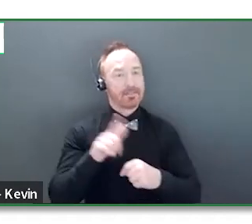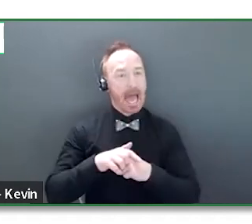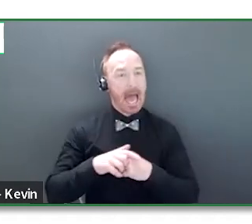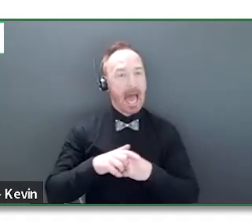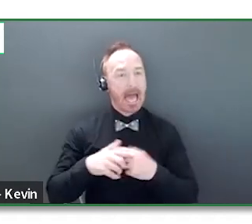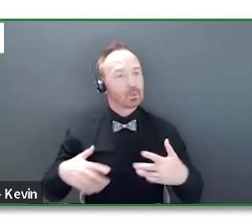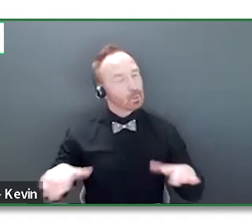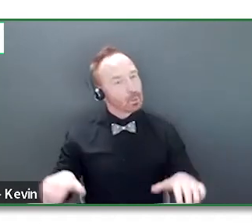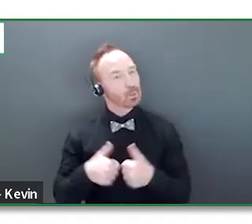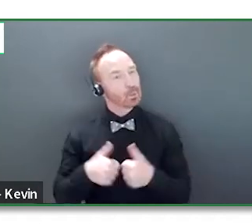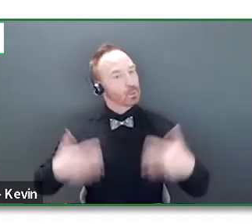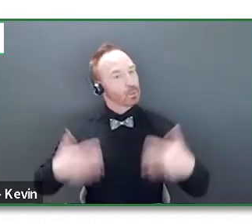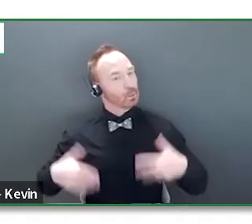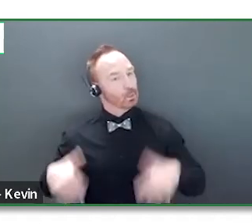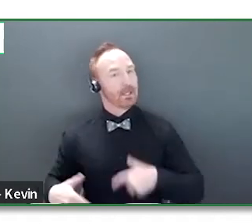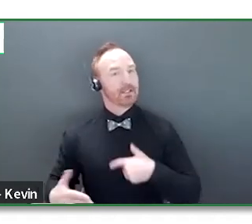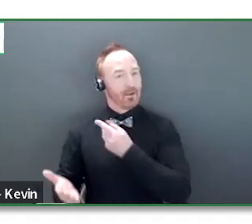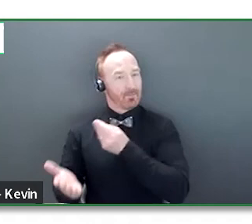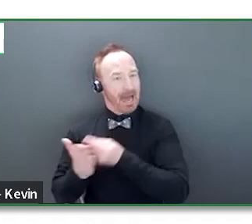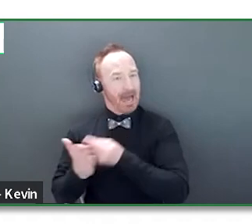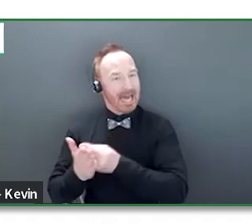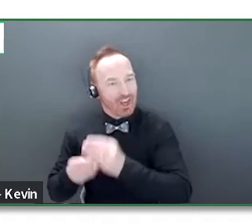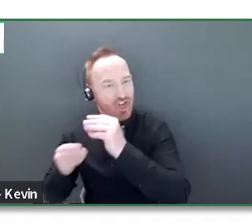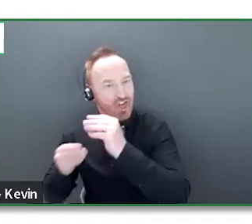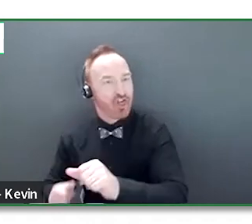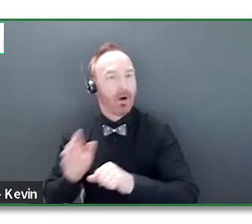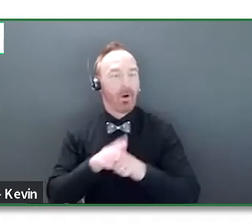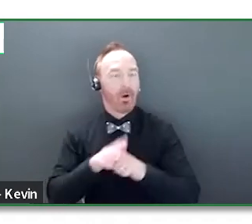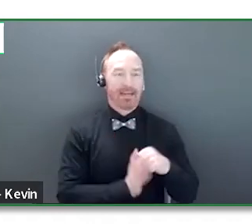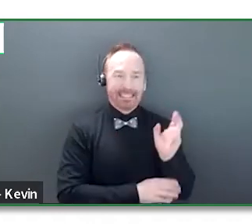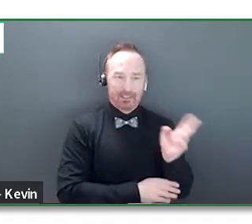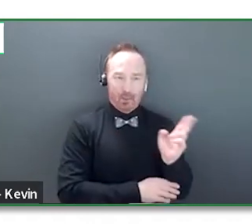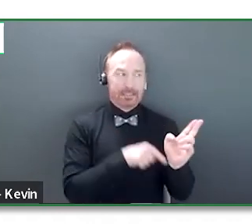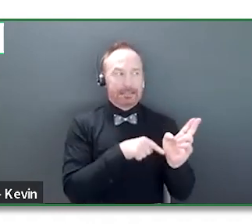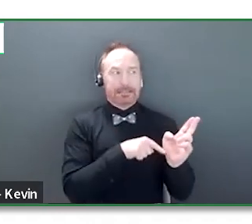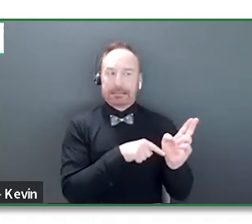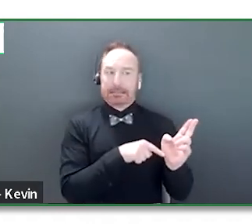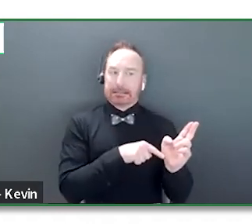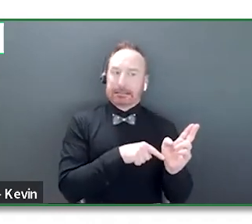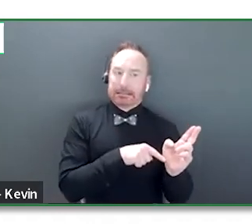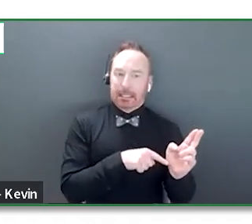So are there some examples of places in national parks currently with